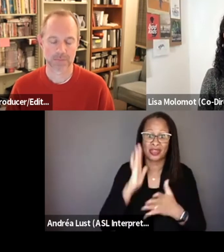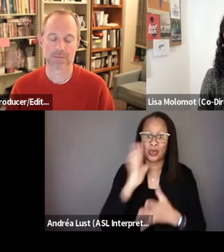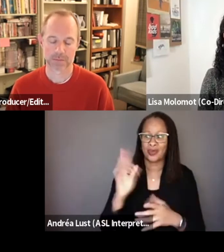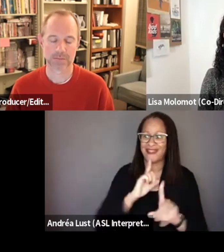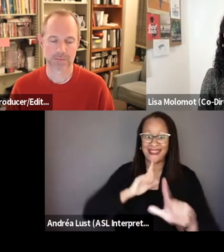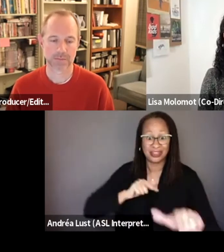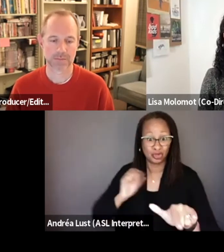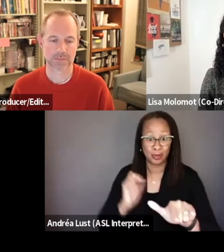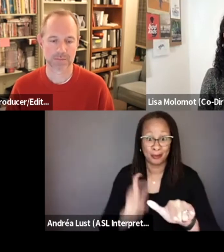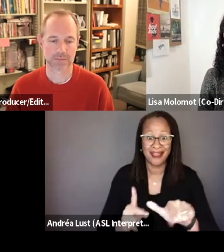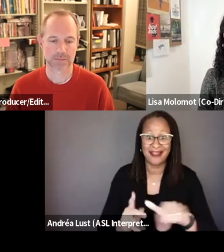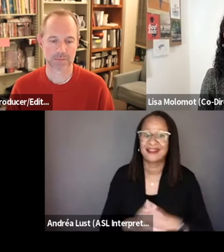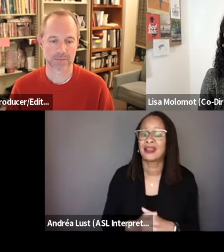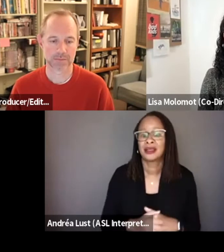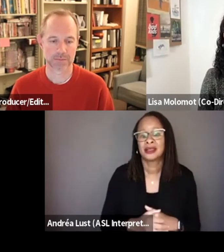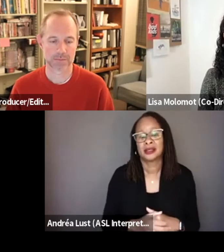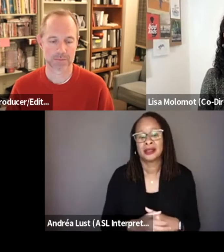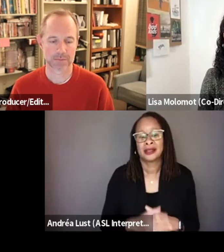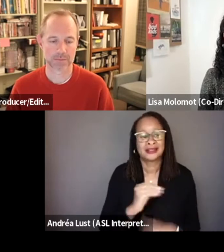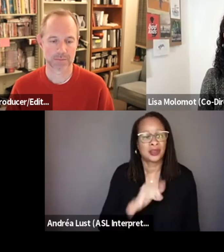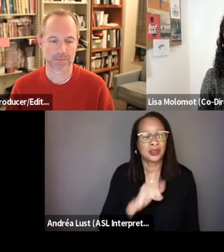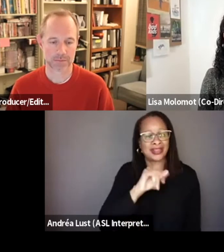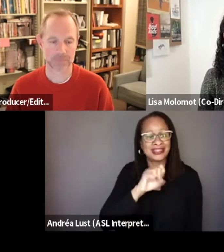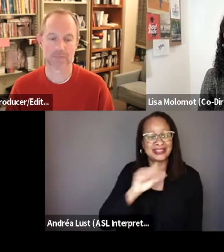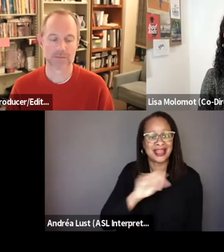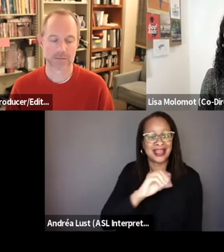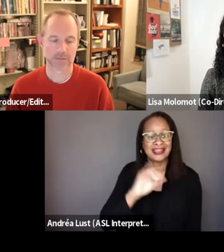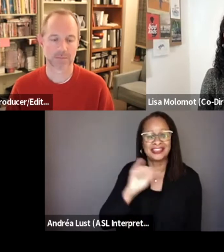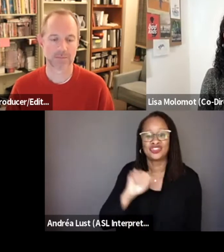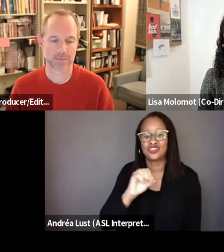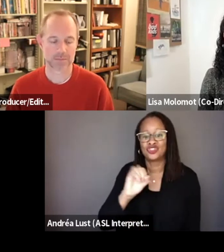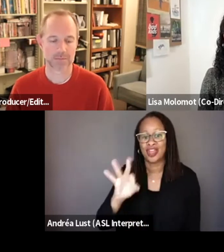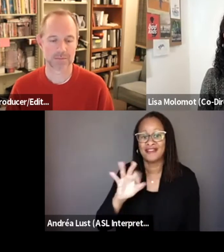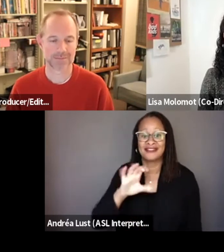and Lisa and Jeff did. And we were really surprised and,